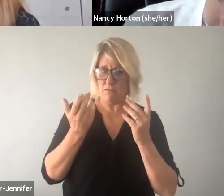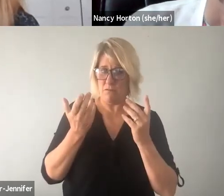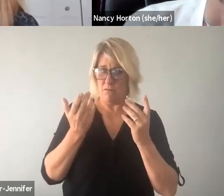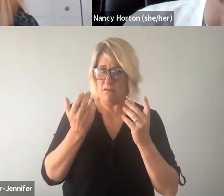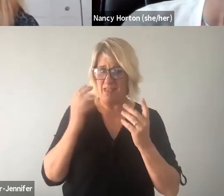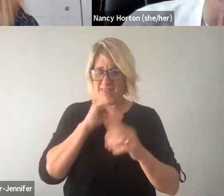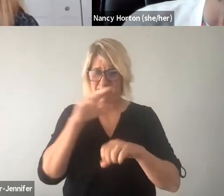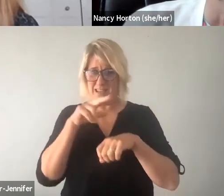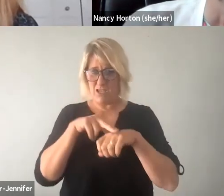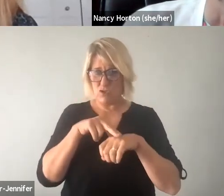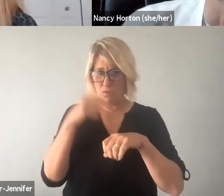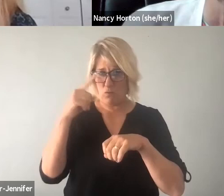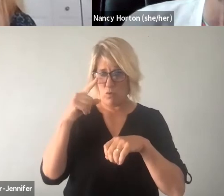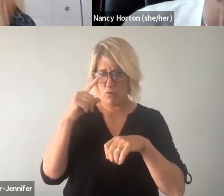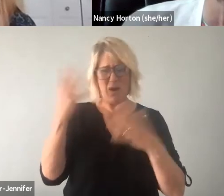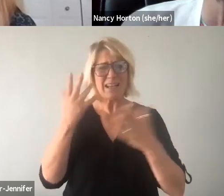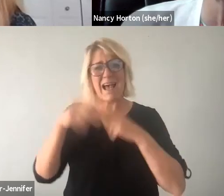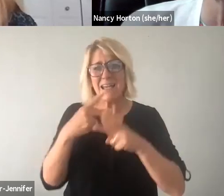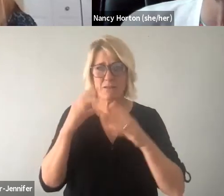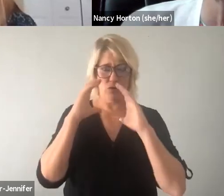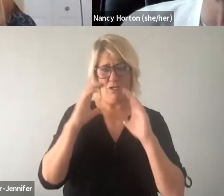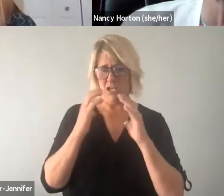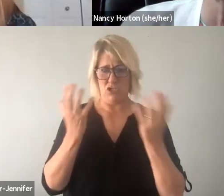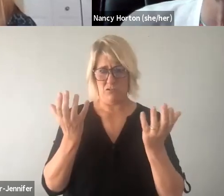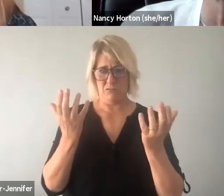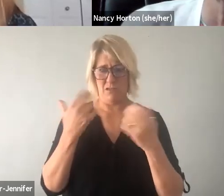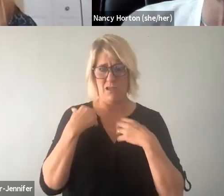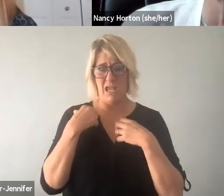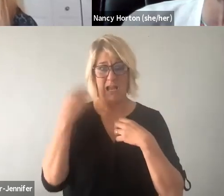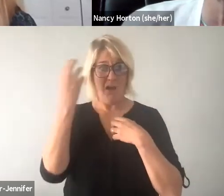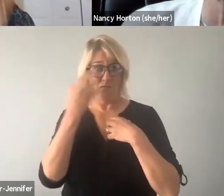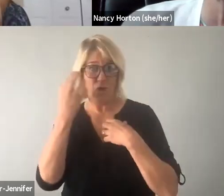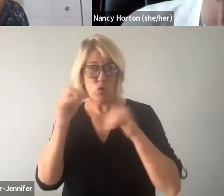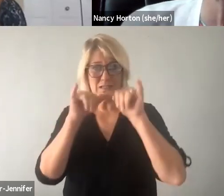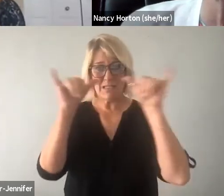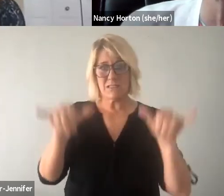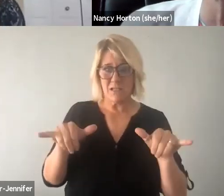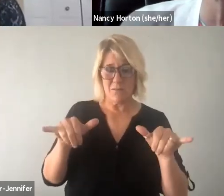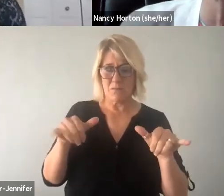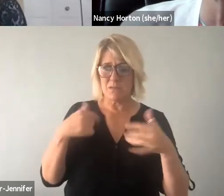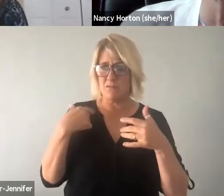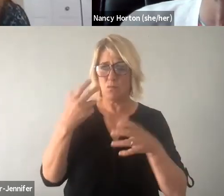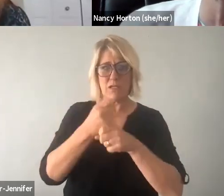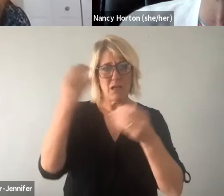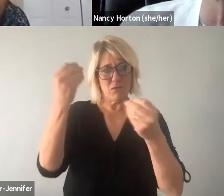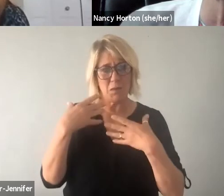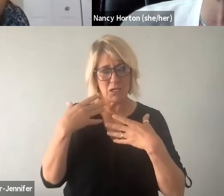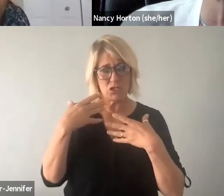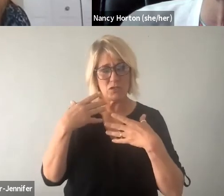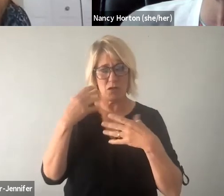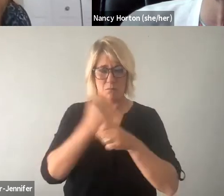be an individualized assessment based on the case and what the nature of the